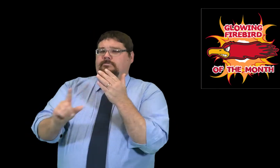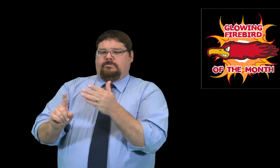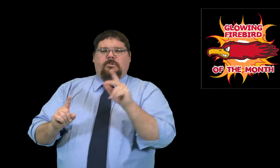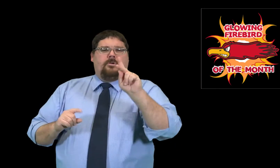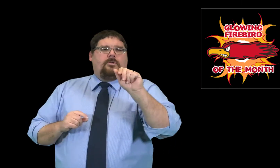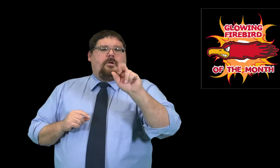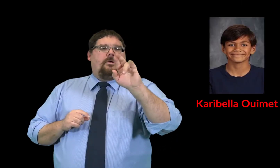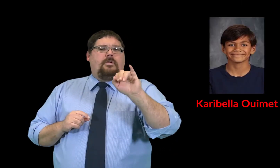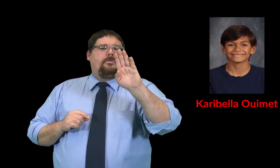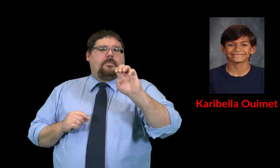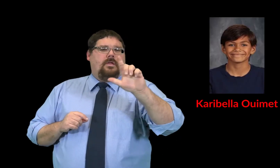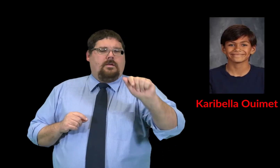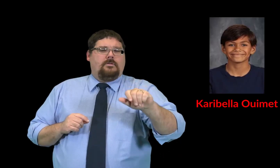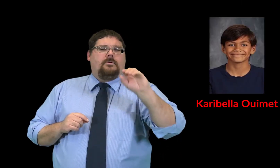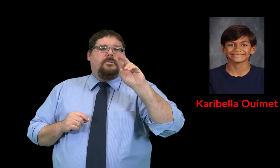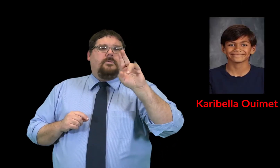Congratulations, Karibella Ouimet.